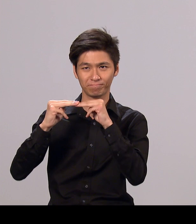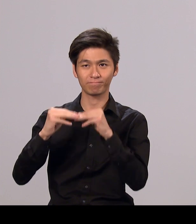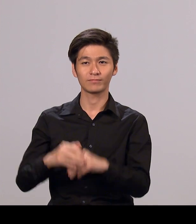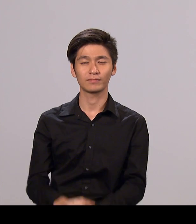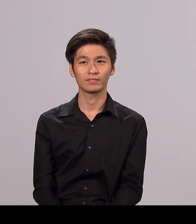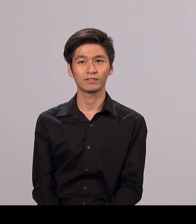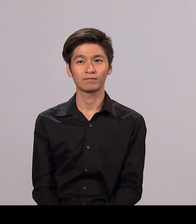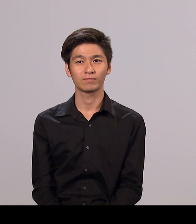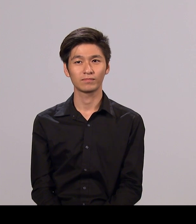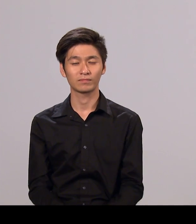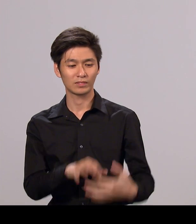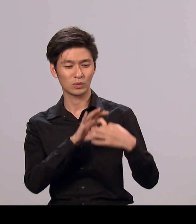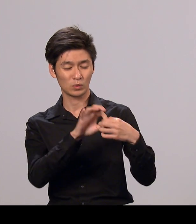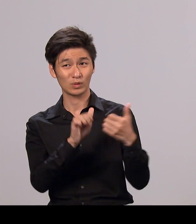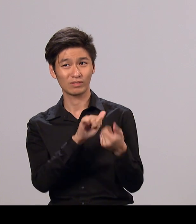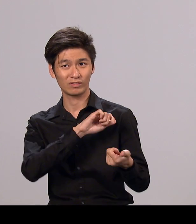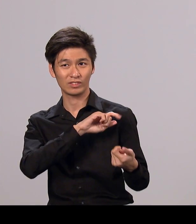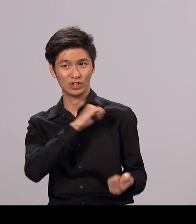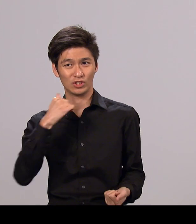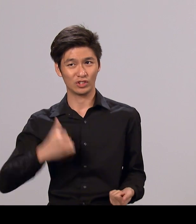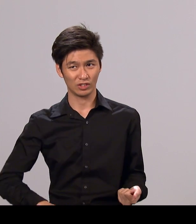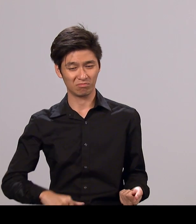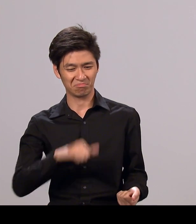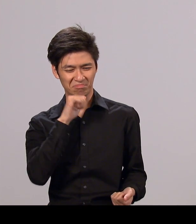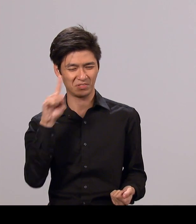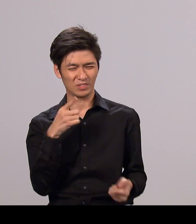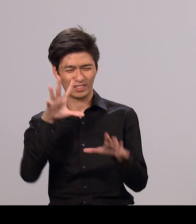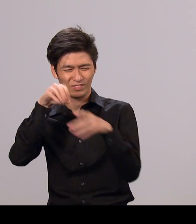Our relationship with China is much broader than the South China Sea.